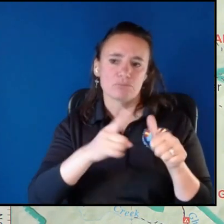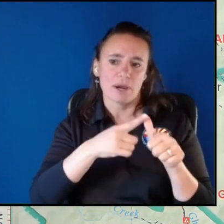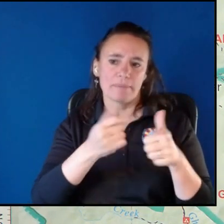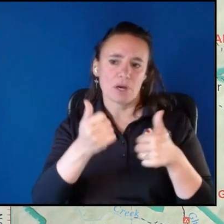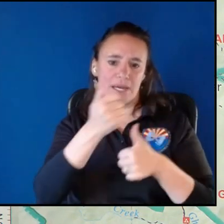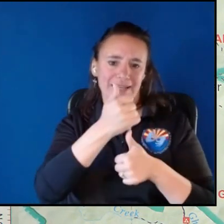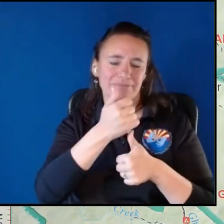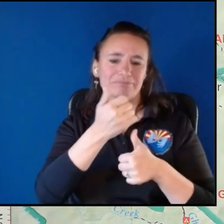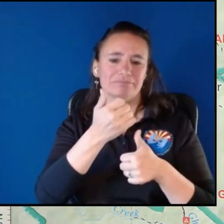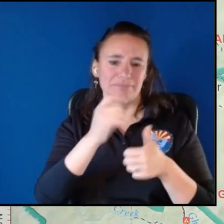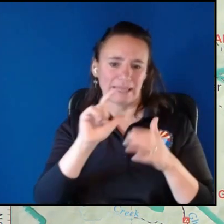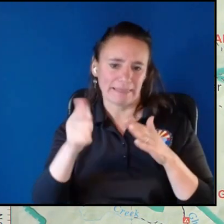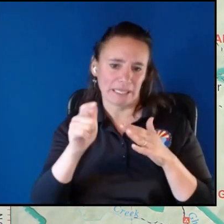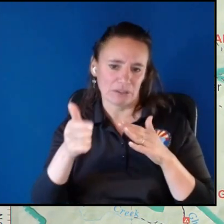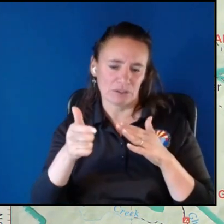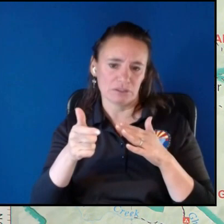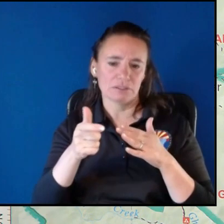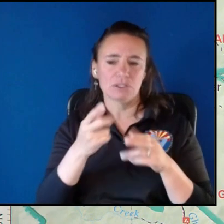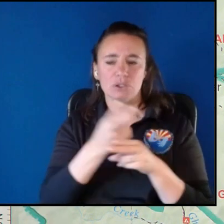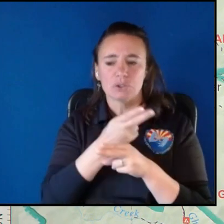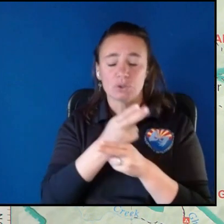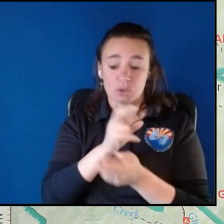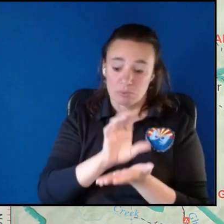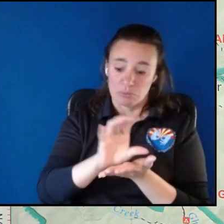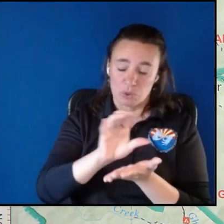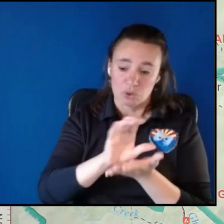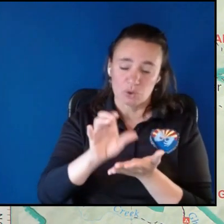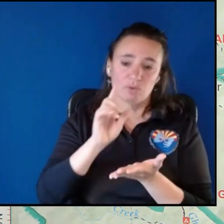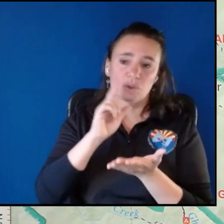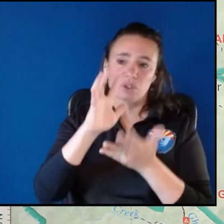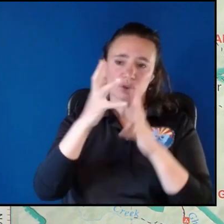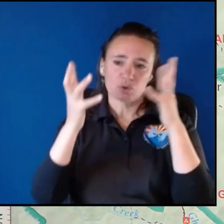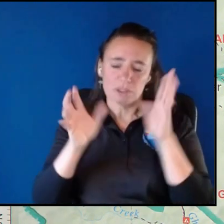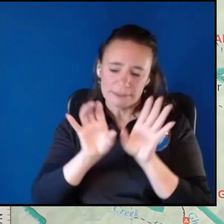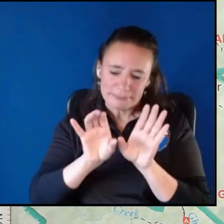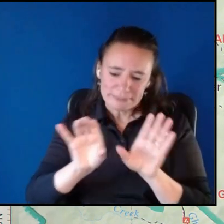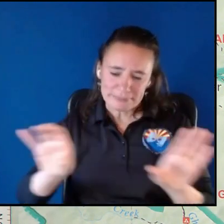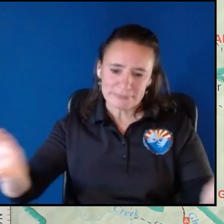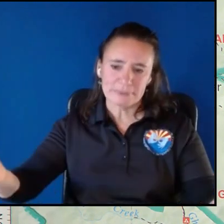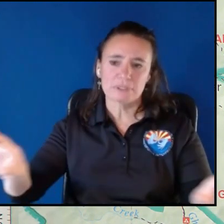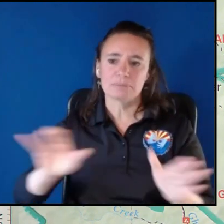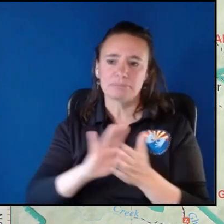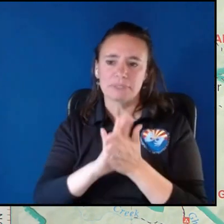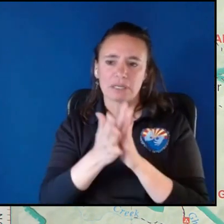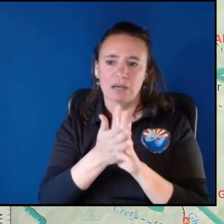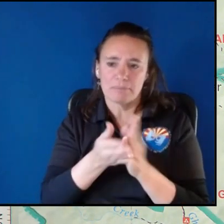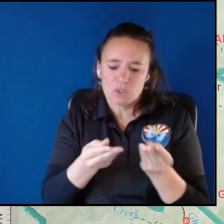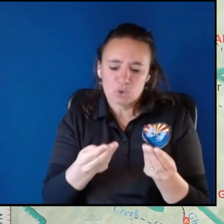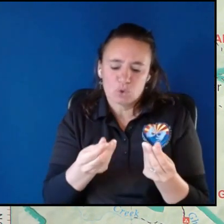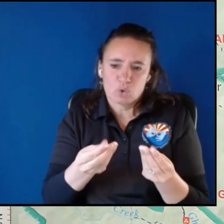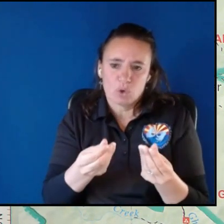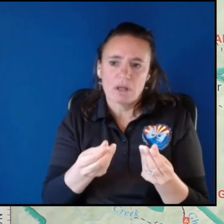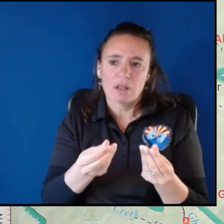push away the vegetation get that down to mineral soil and then start doing that prep work along that, so that we have a